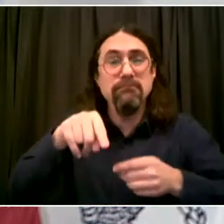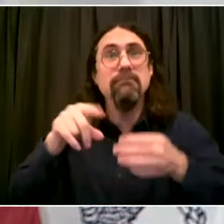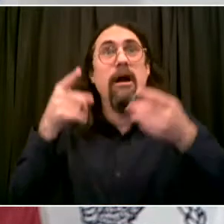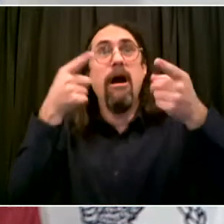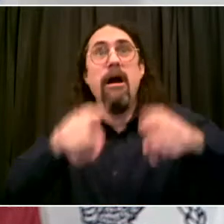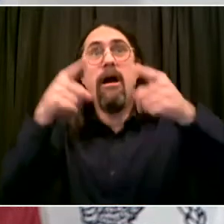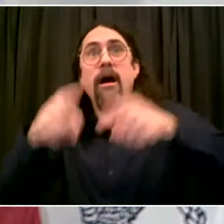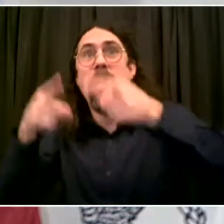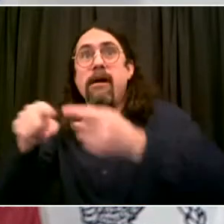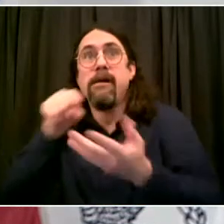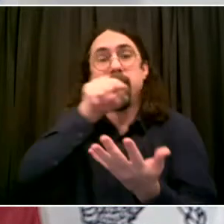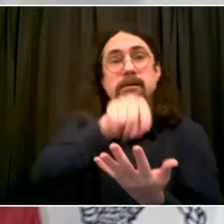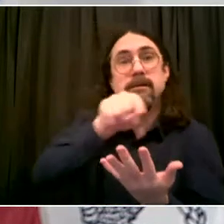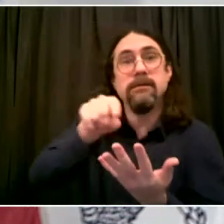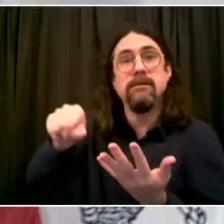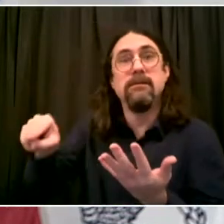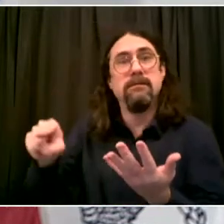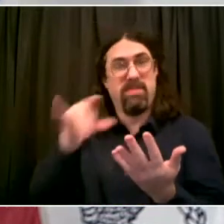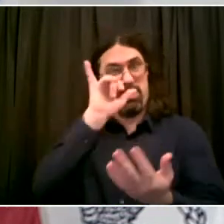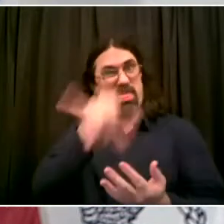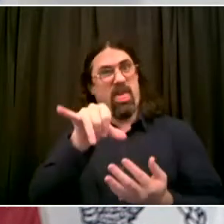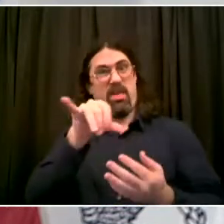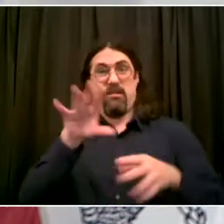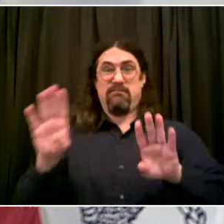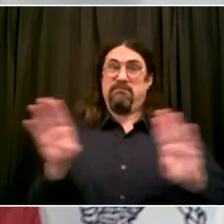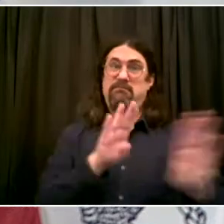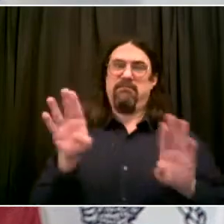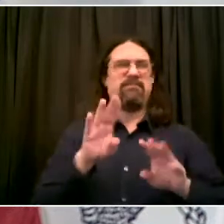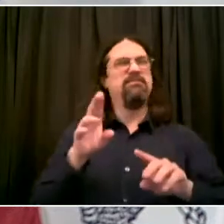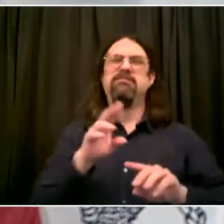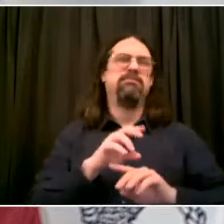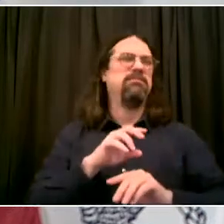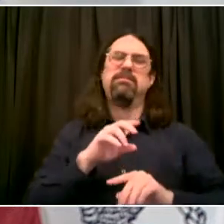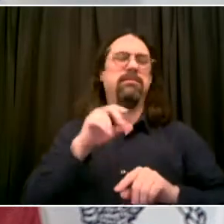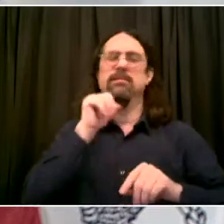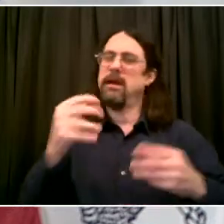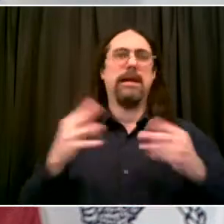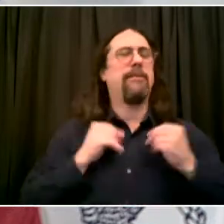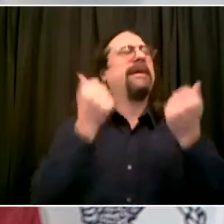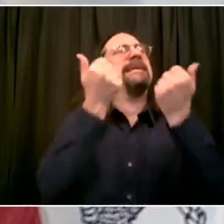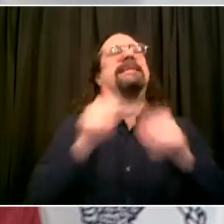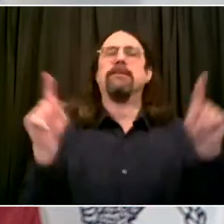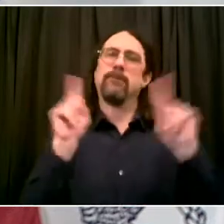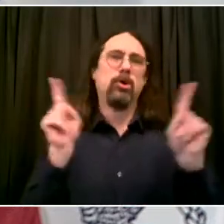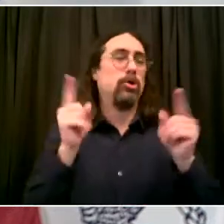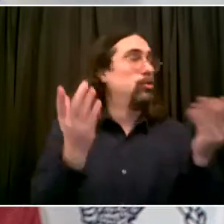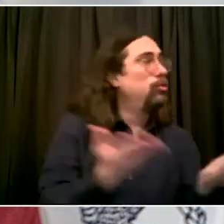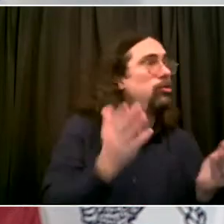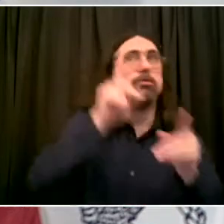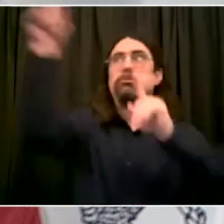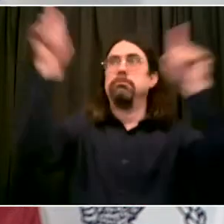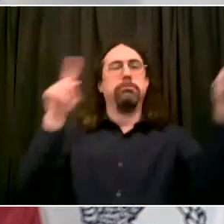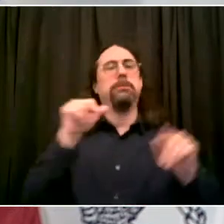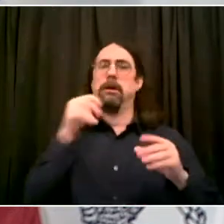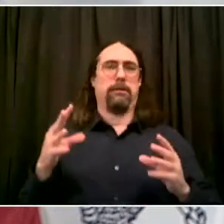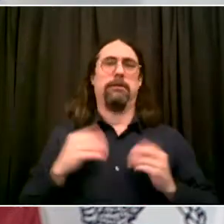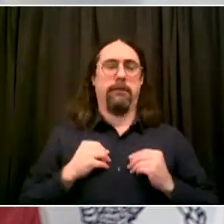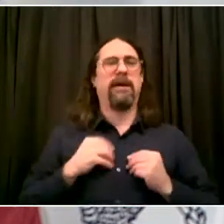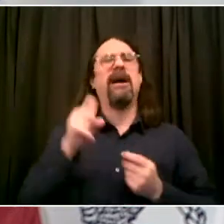GO AHEAD. THE NEXT IS HENRY OFRM BLOOMBERG.